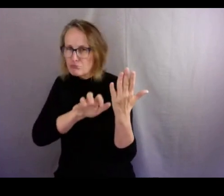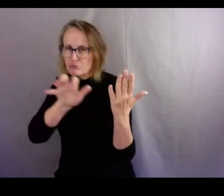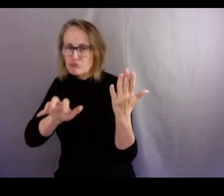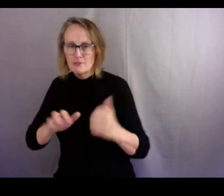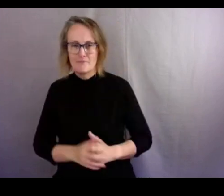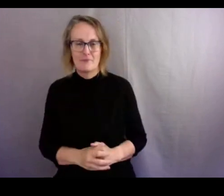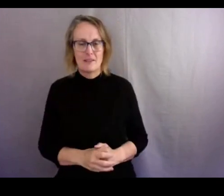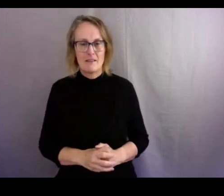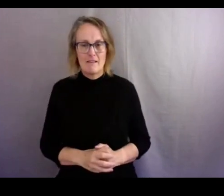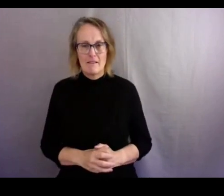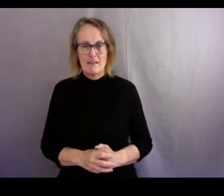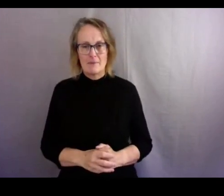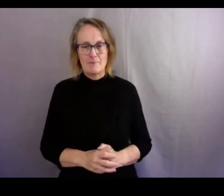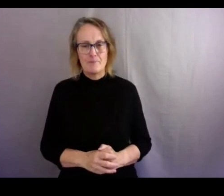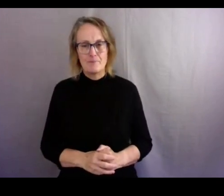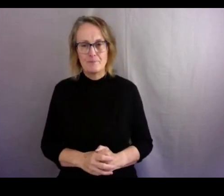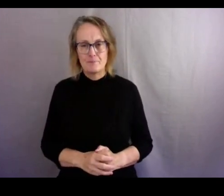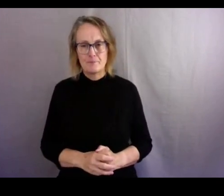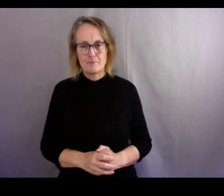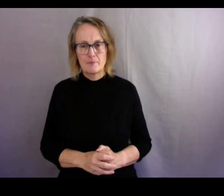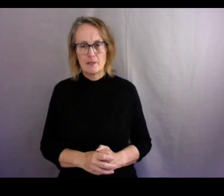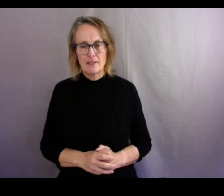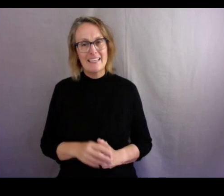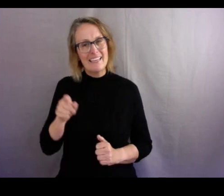it is perhaps the best expressed thing I have ever written."